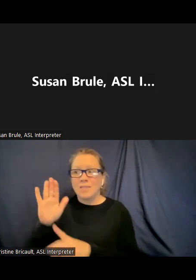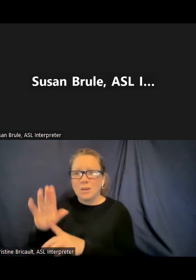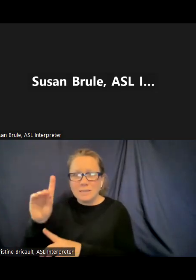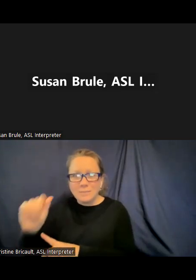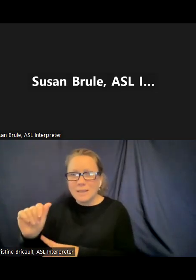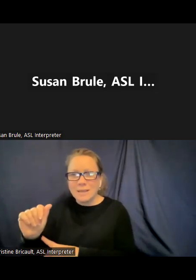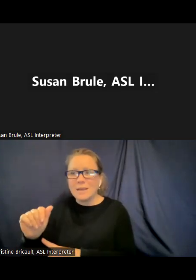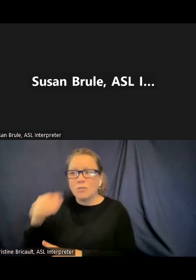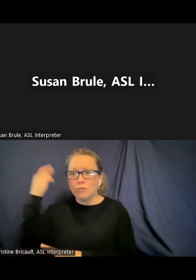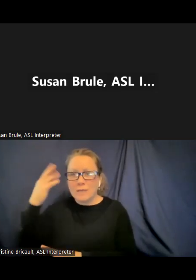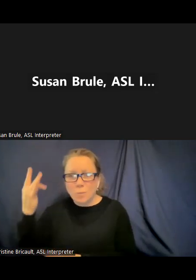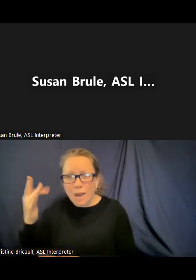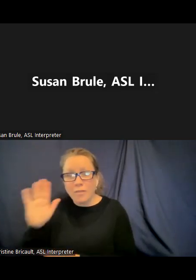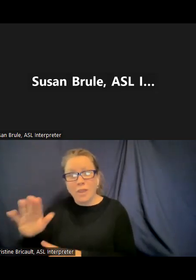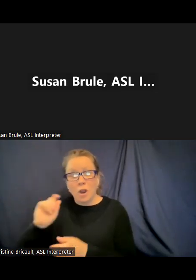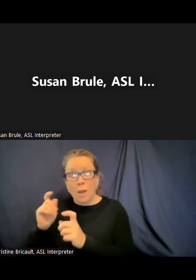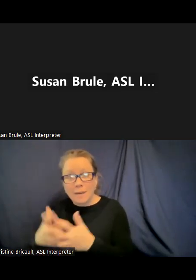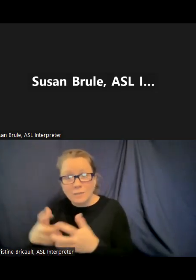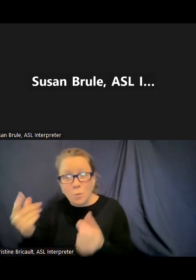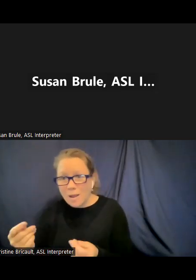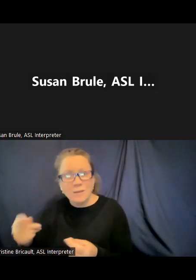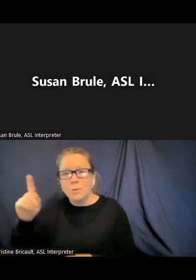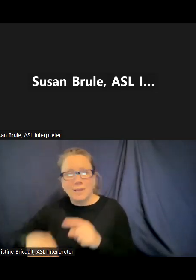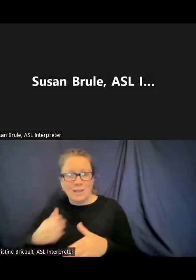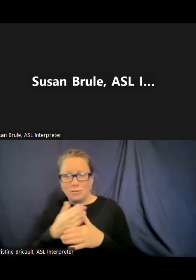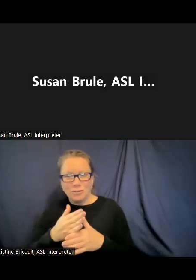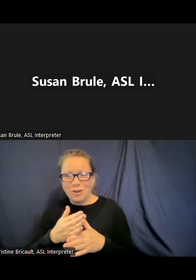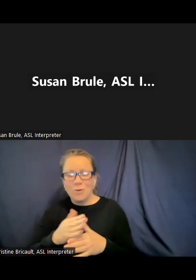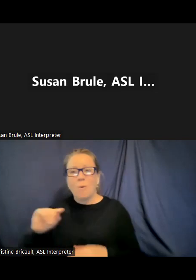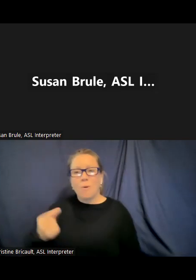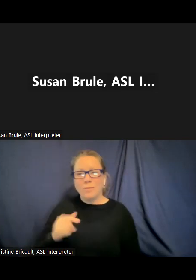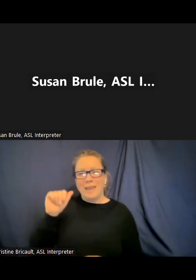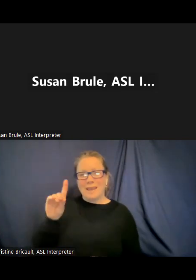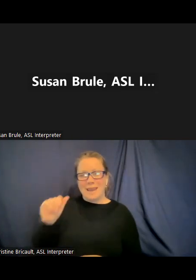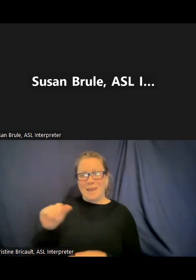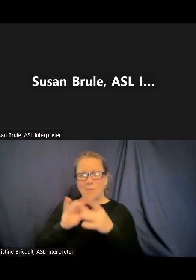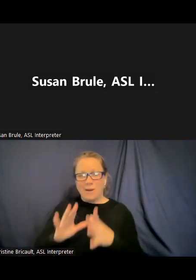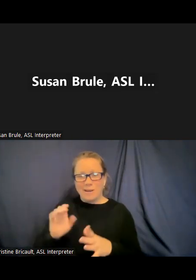confidential, and only you as the ADA Coordinator can have that information.